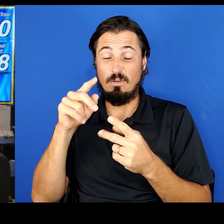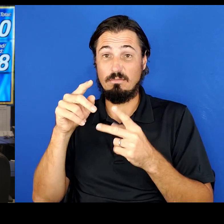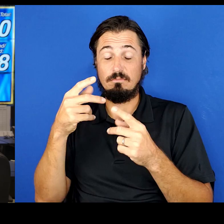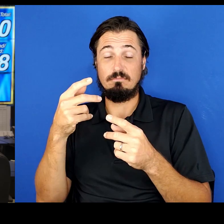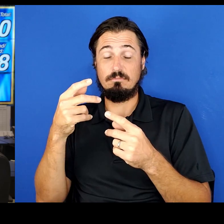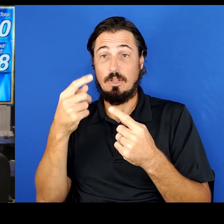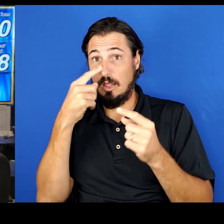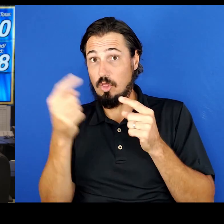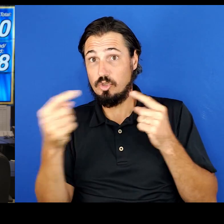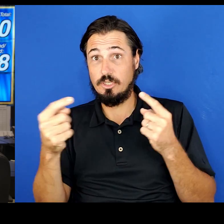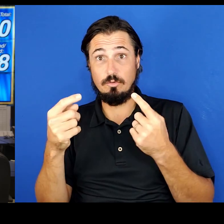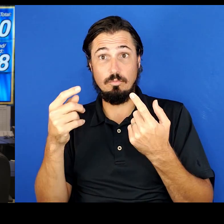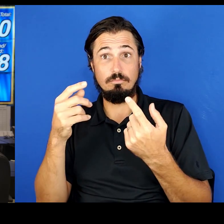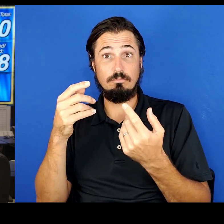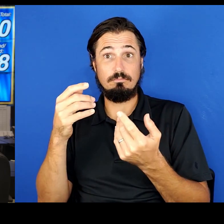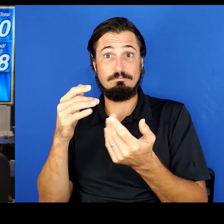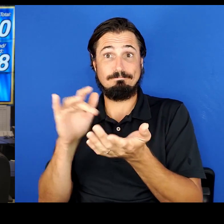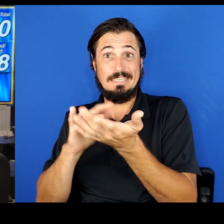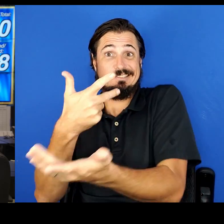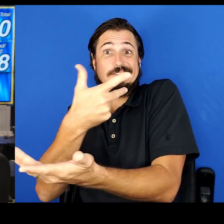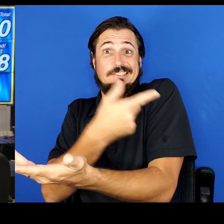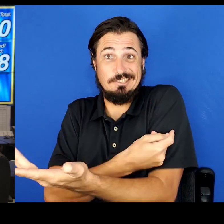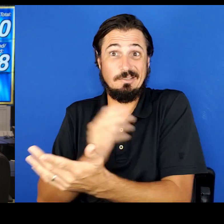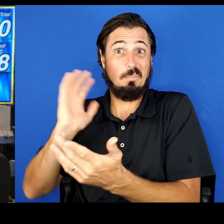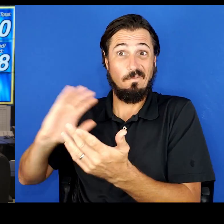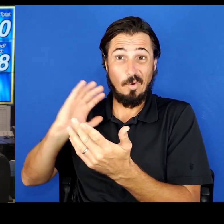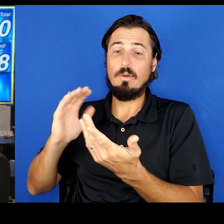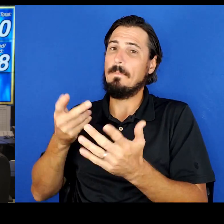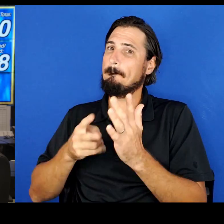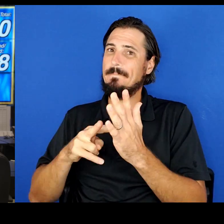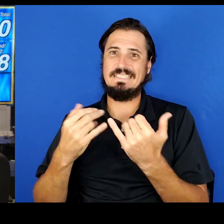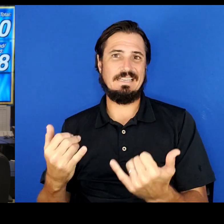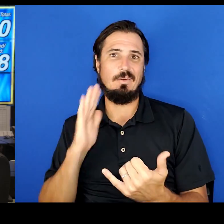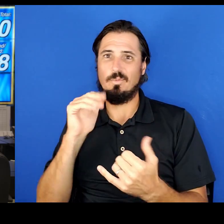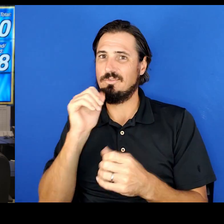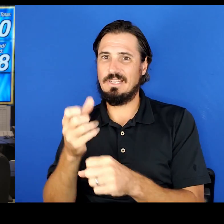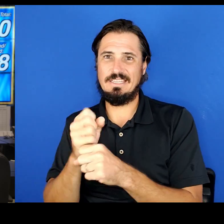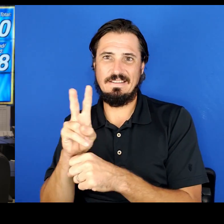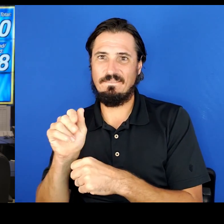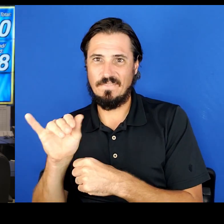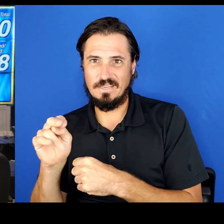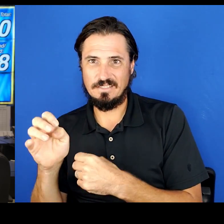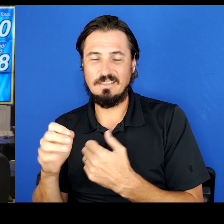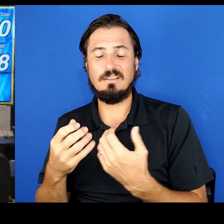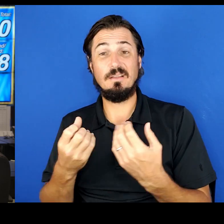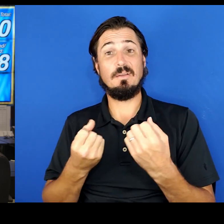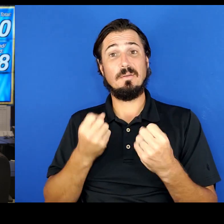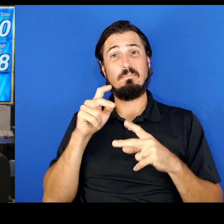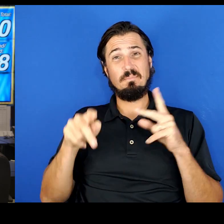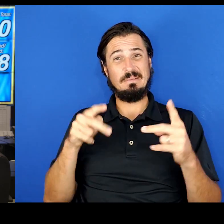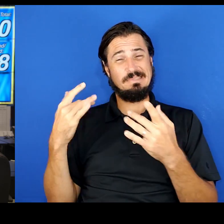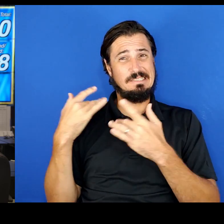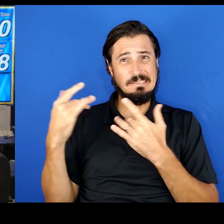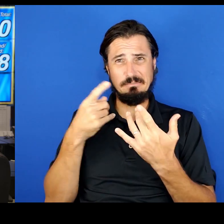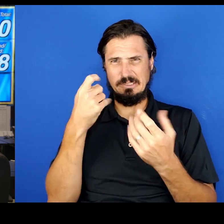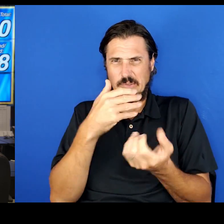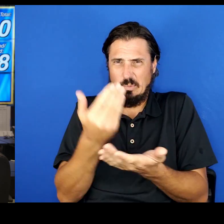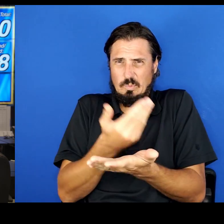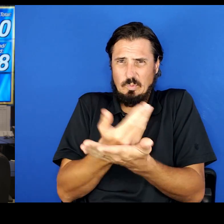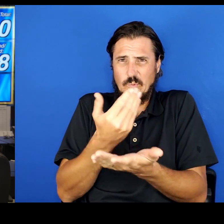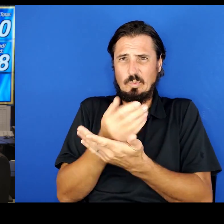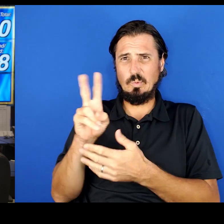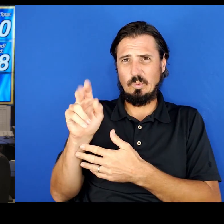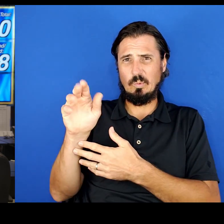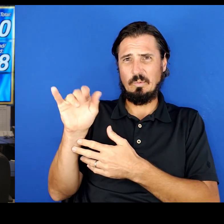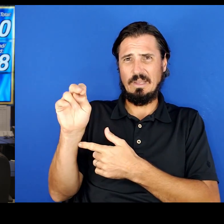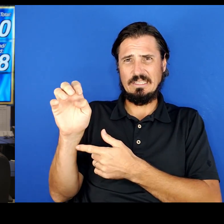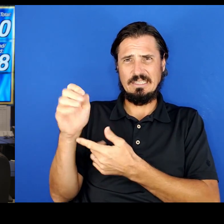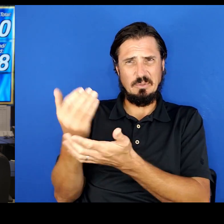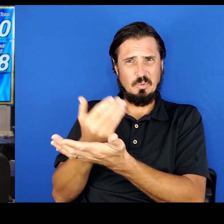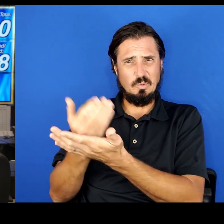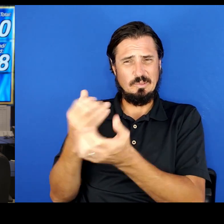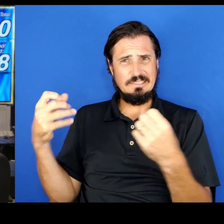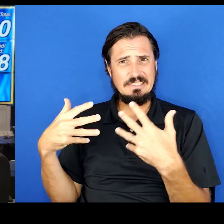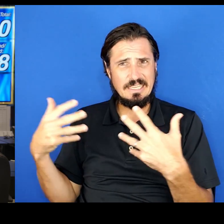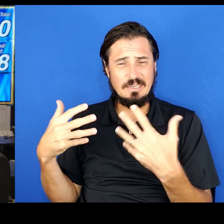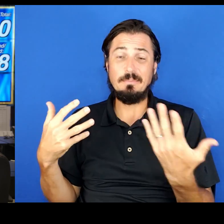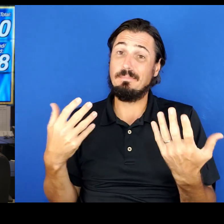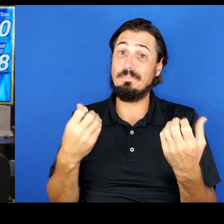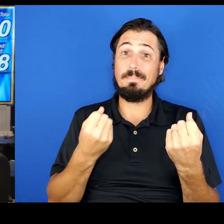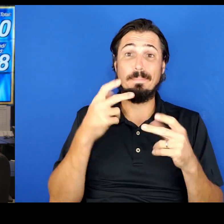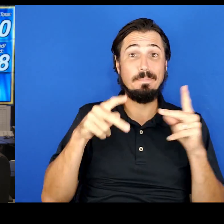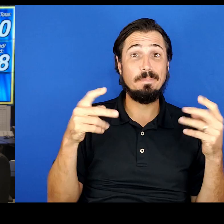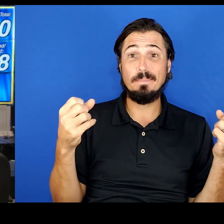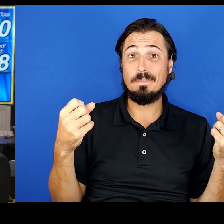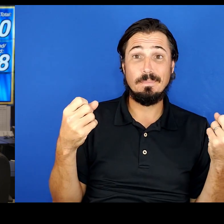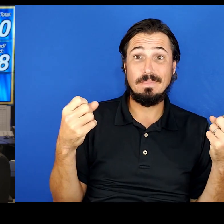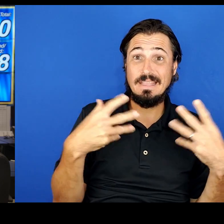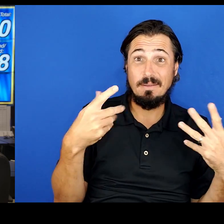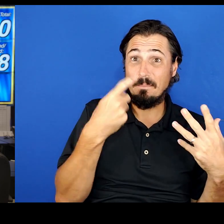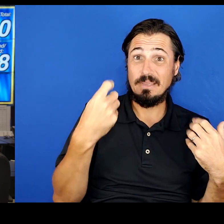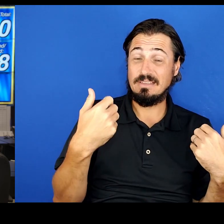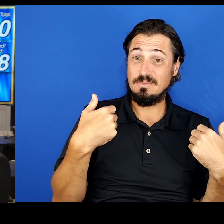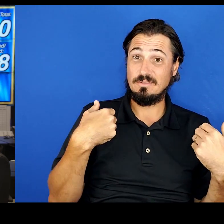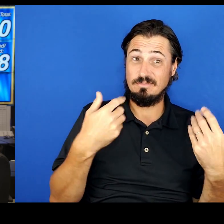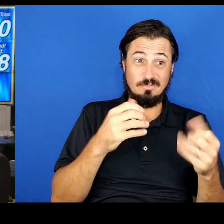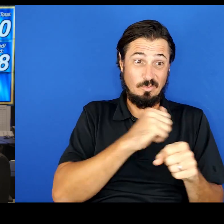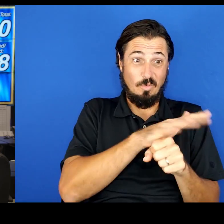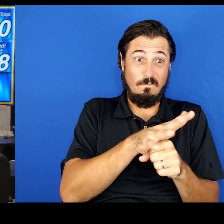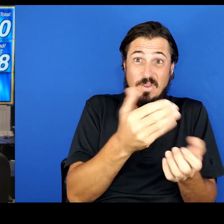Understandably, many people have concerns about receiving a new vaccine, just as many are fearful of contracting this new virus. So we each need to decide which way the balance of these